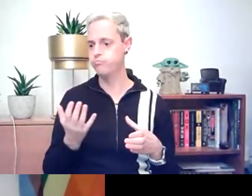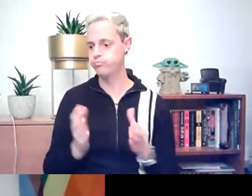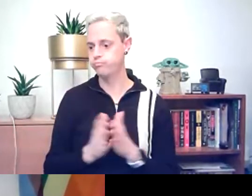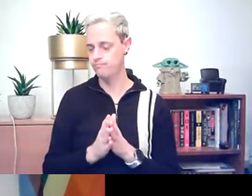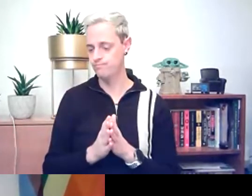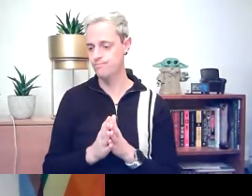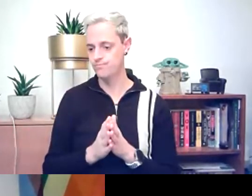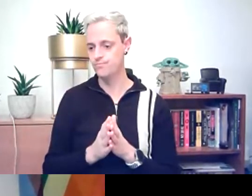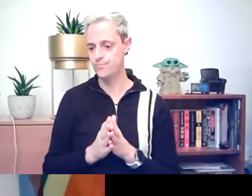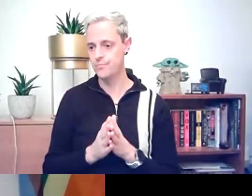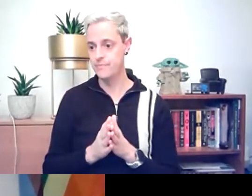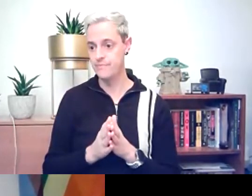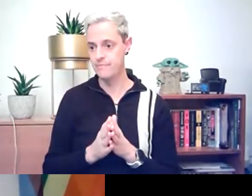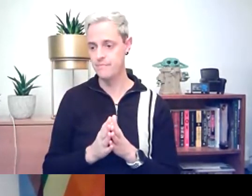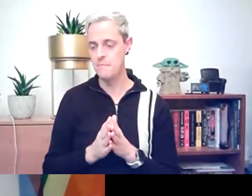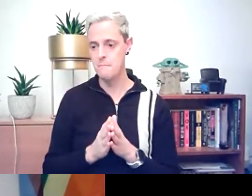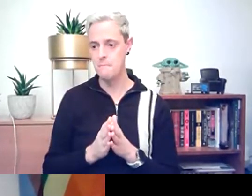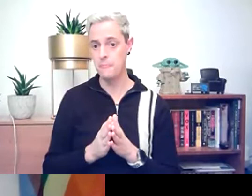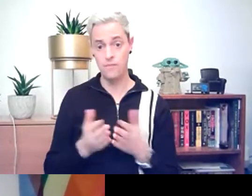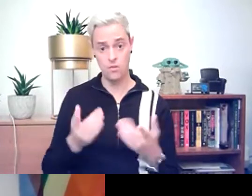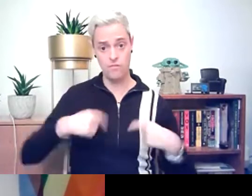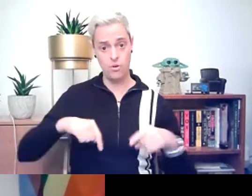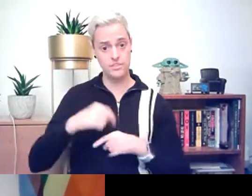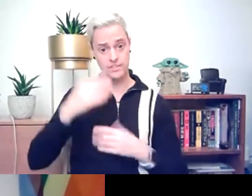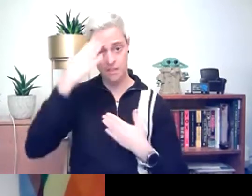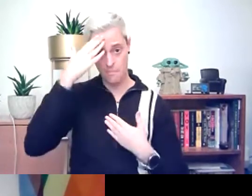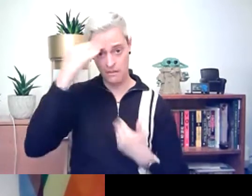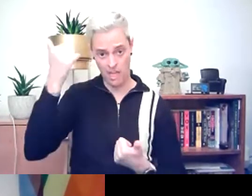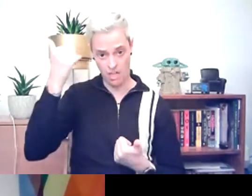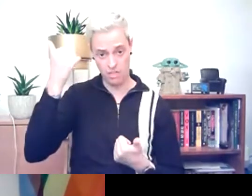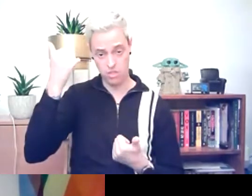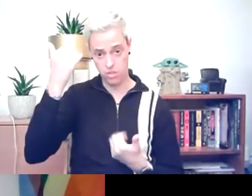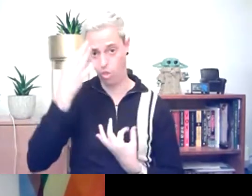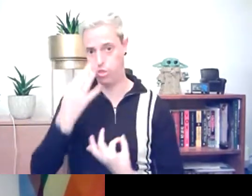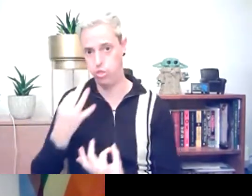of the biggest drains for our mental well being in the moment is is often just whatever